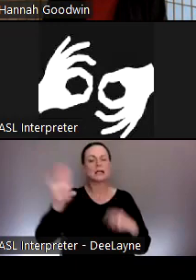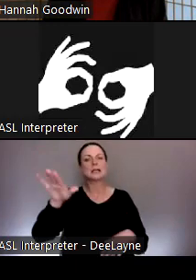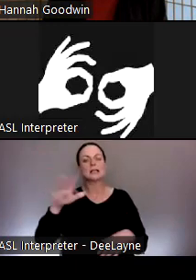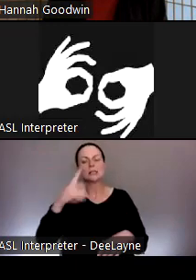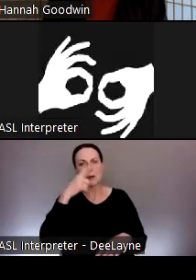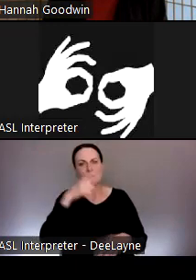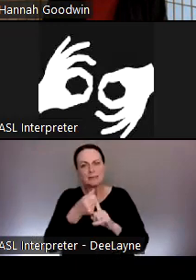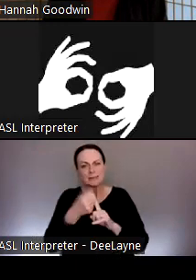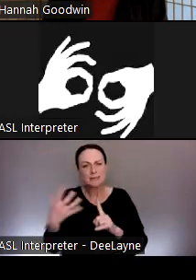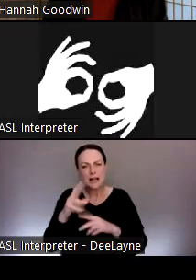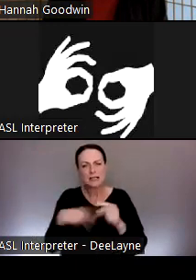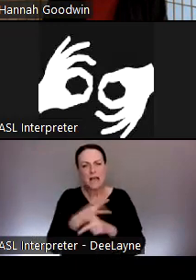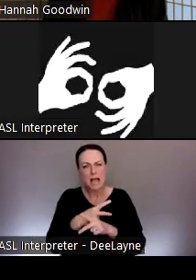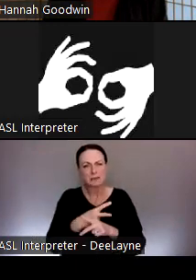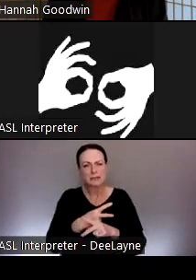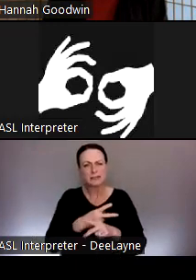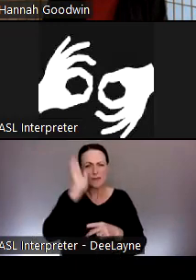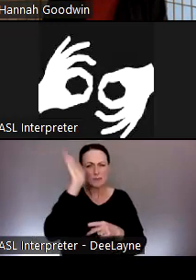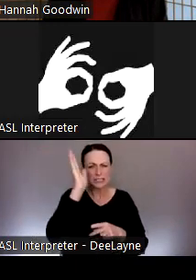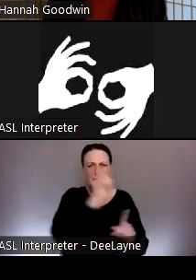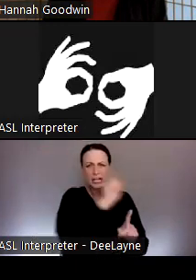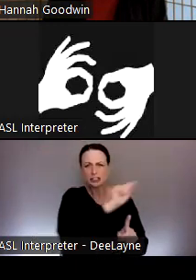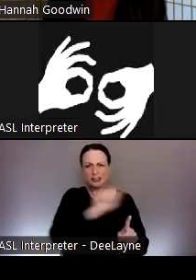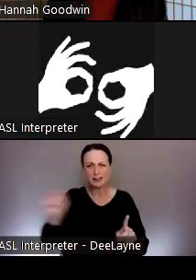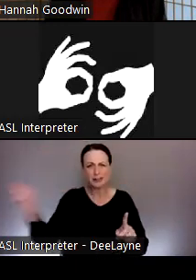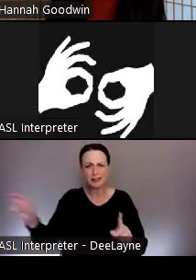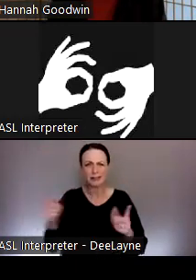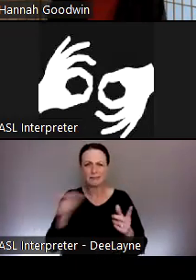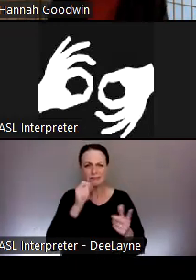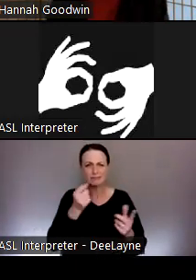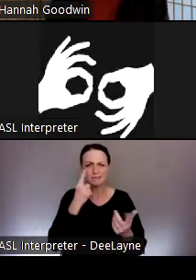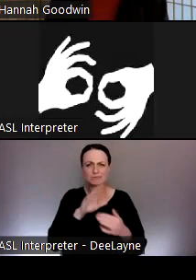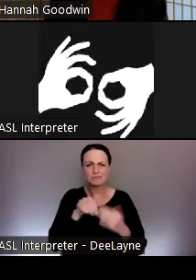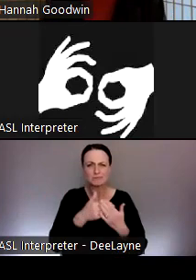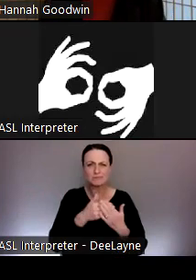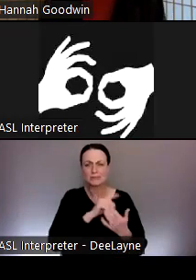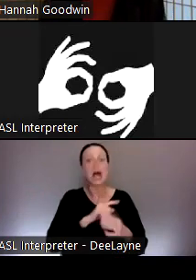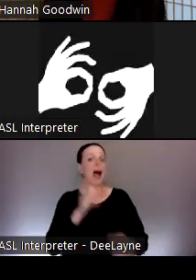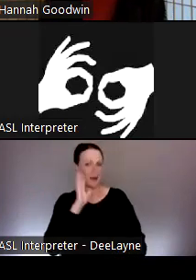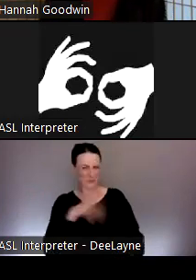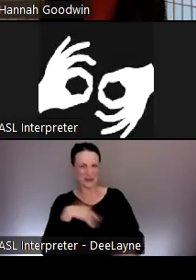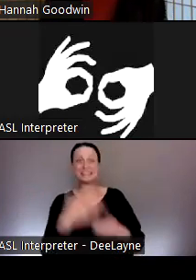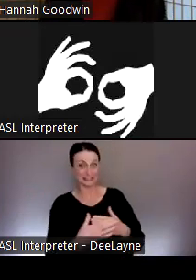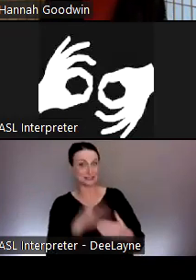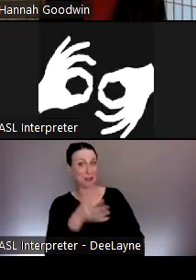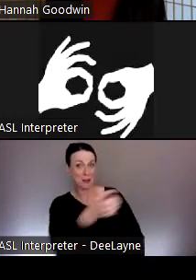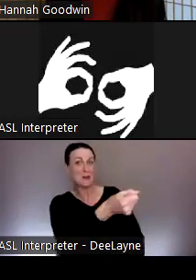on the different types of presentation types? Yeah, I'm gonna do that next. [Sarah] Okay.